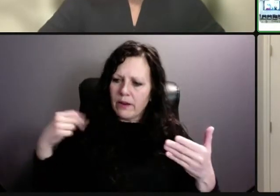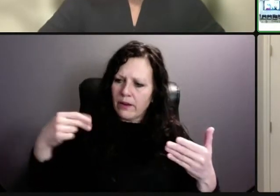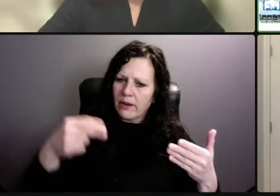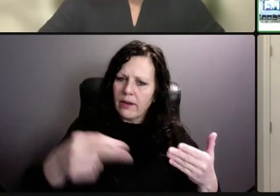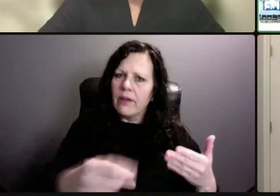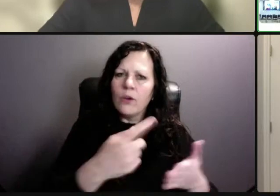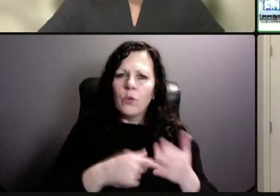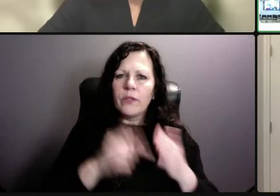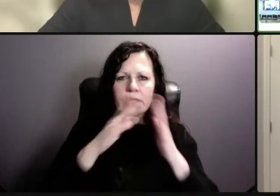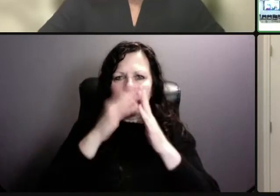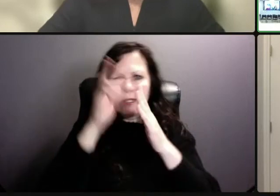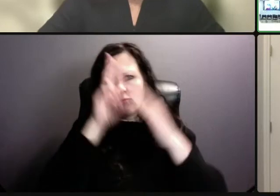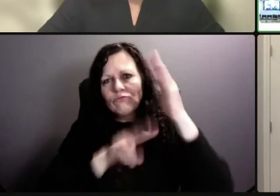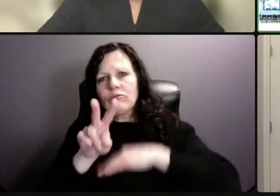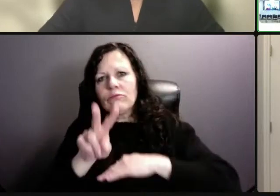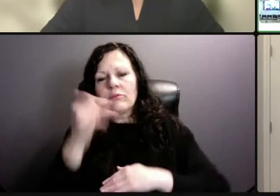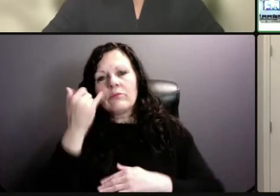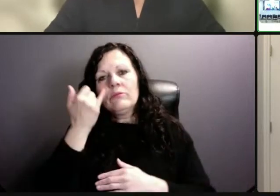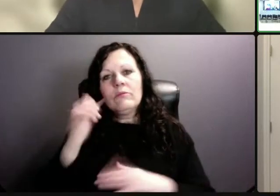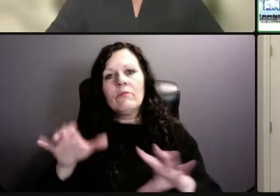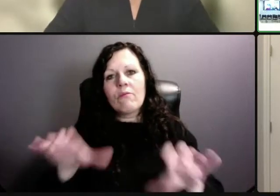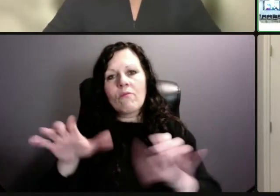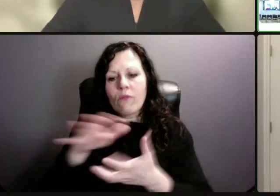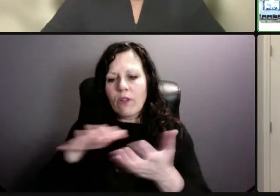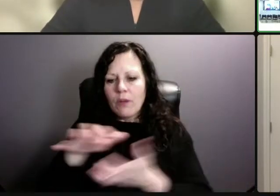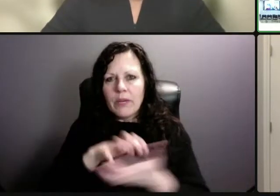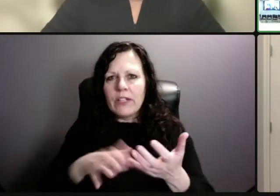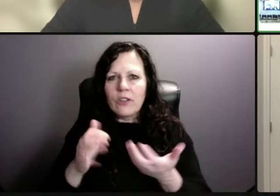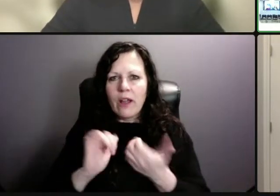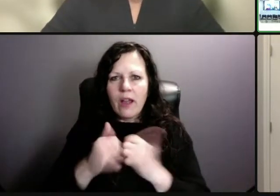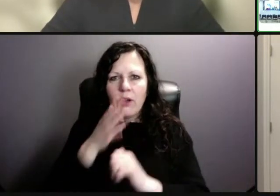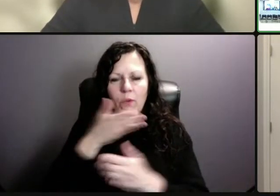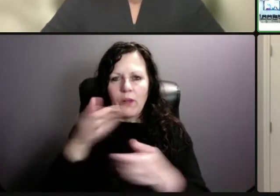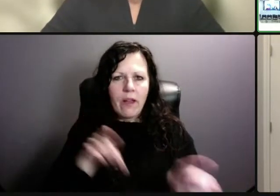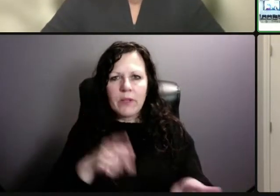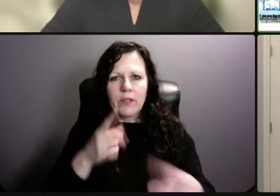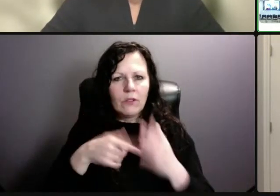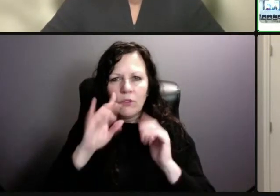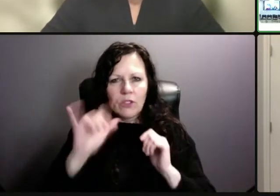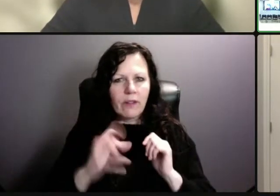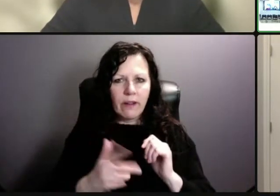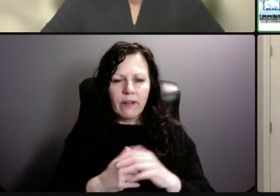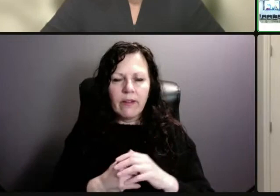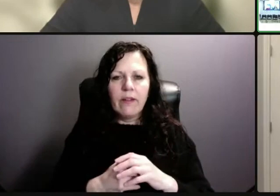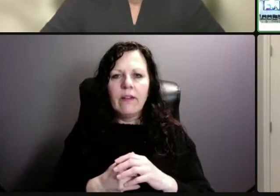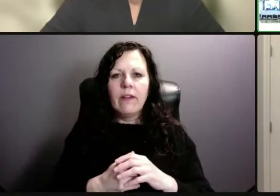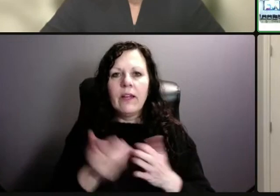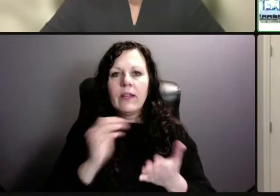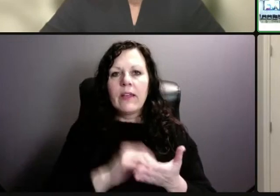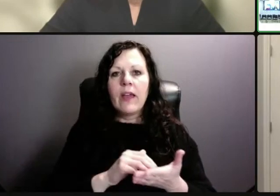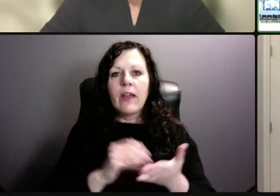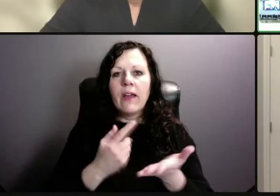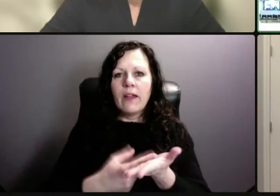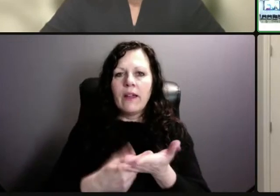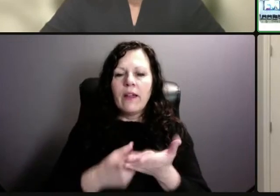IN THE FUTURE, I WOULD LOVE TO SEE A TIMELINE FOR WHAT